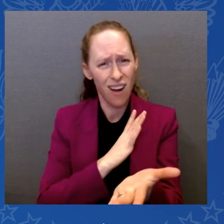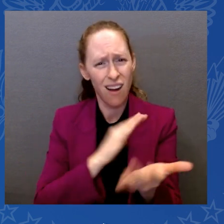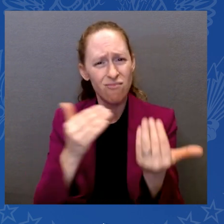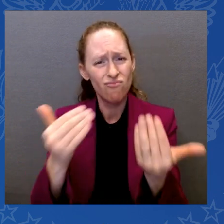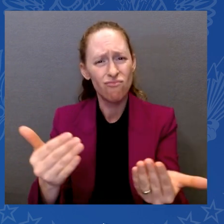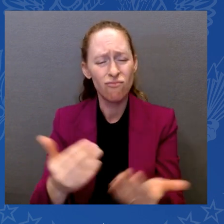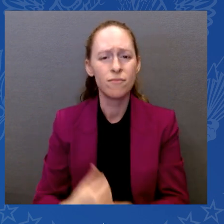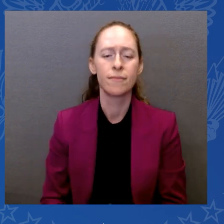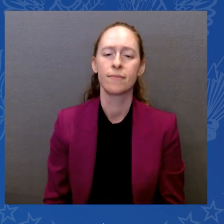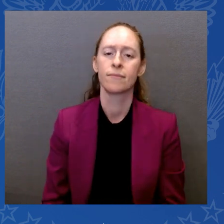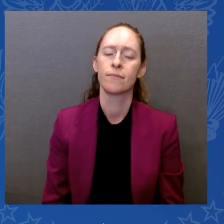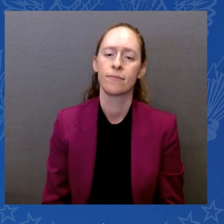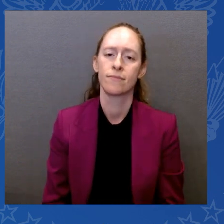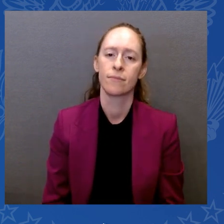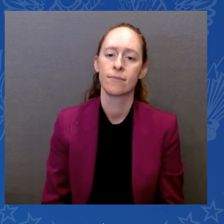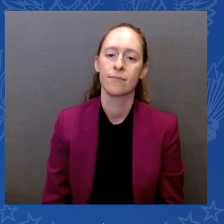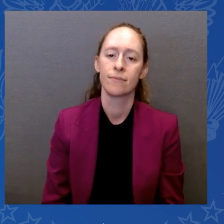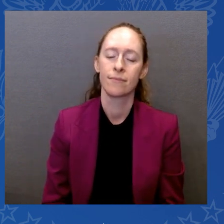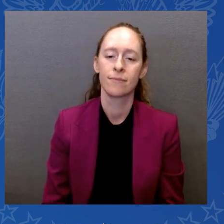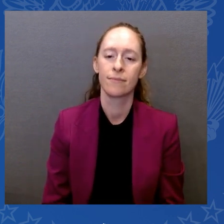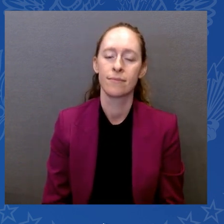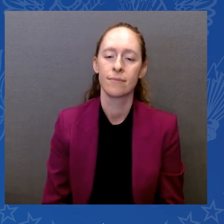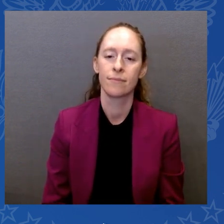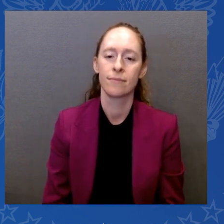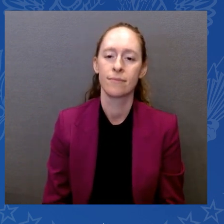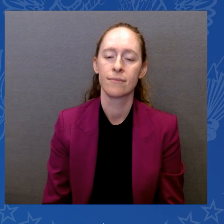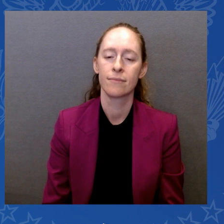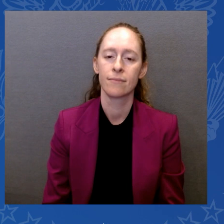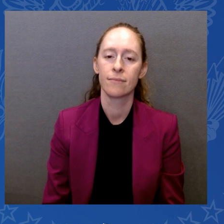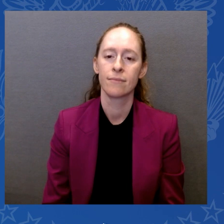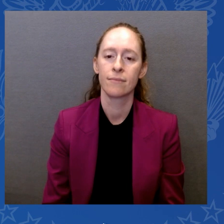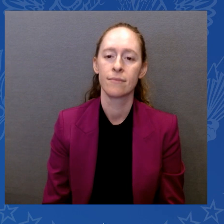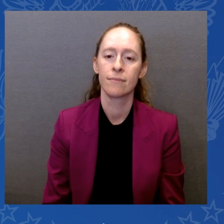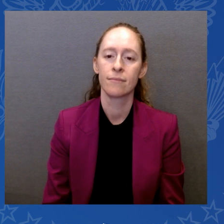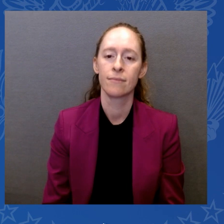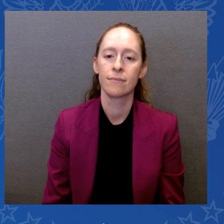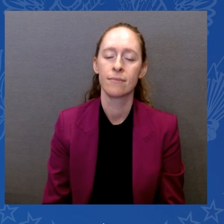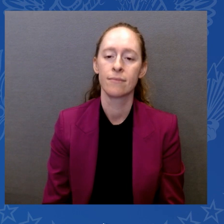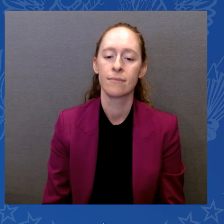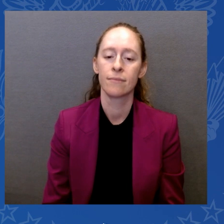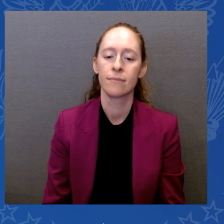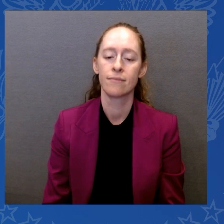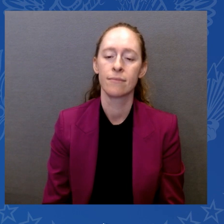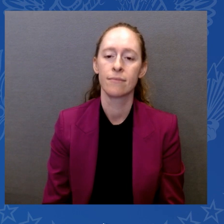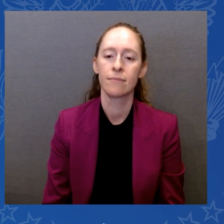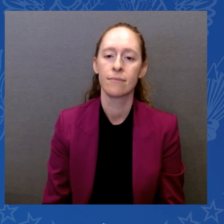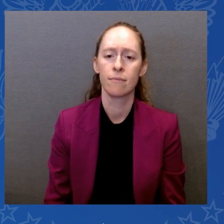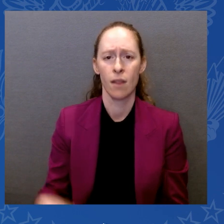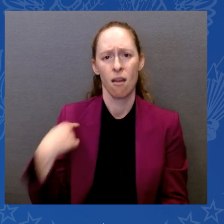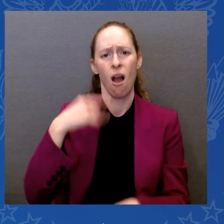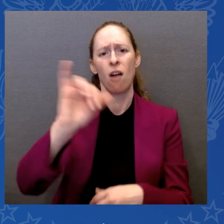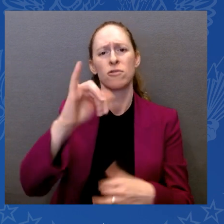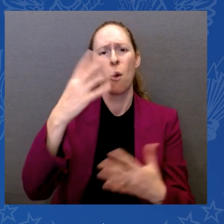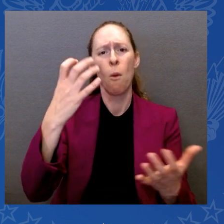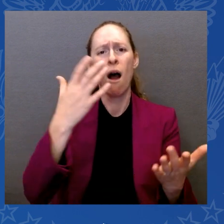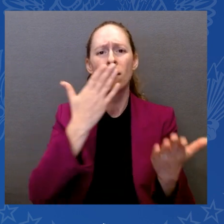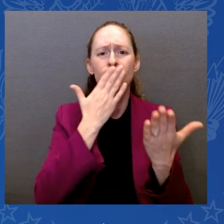and Congresswoman González-Colón for her being here today. In particular, I want to thank the governor,